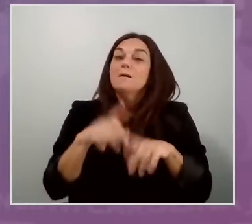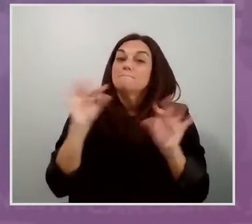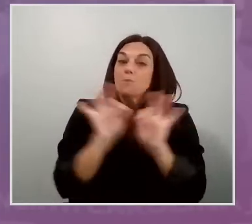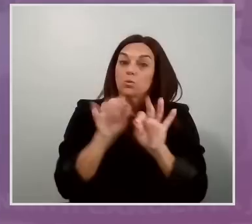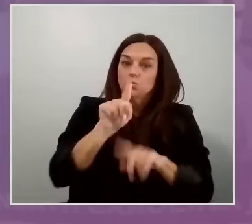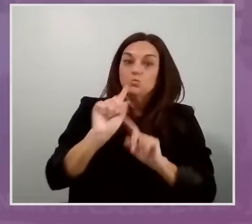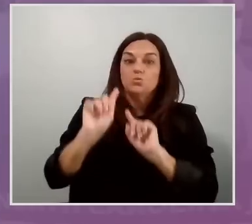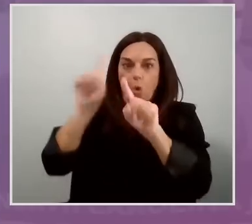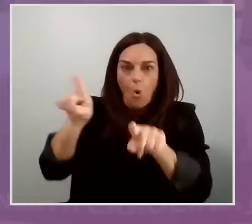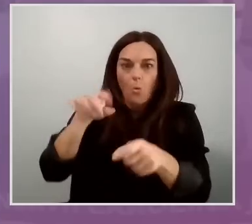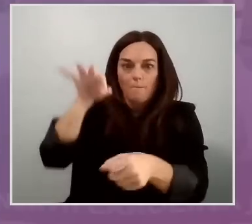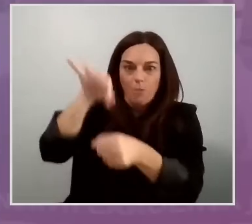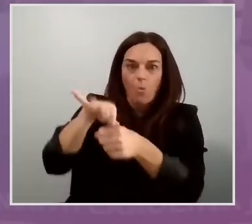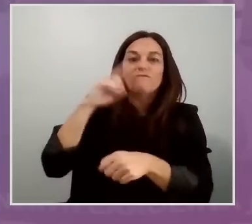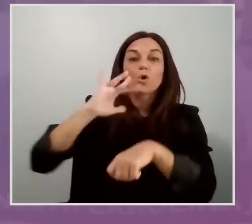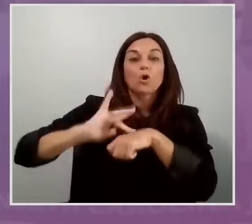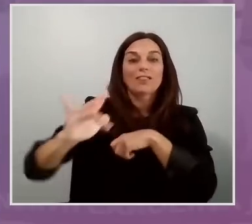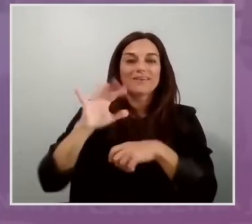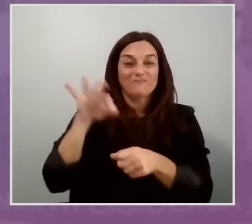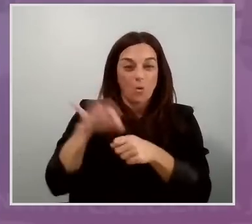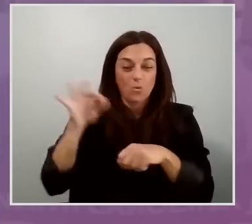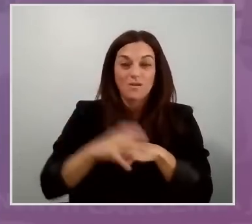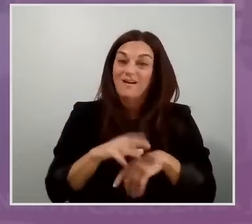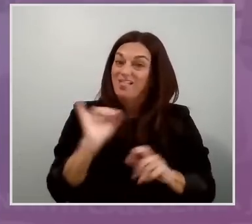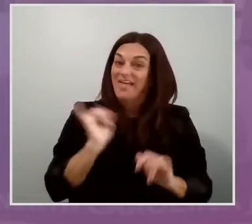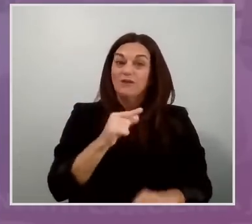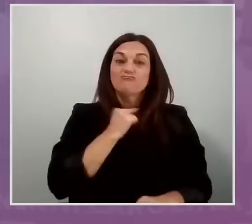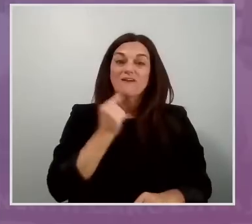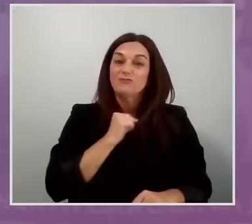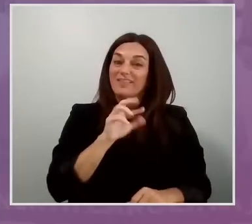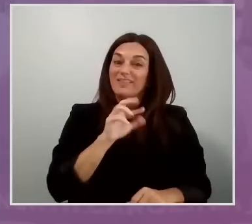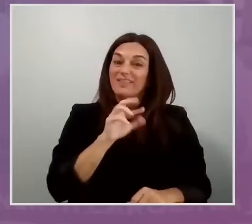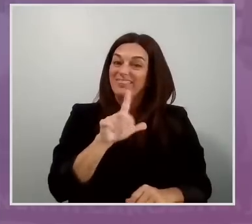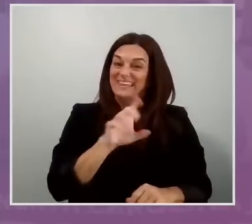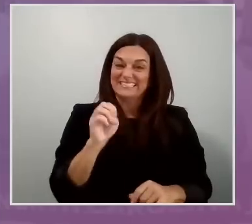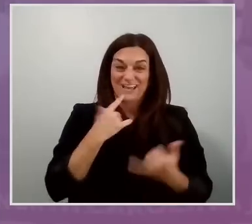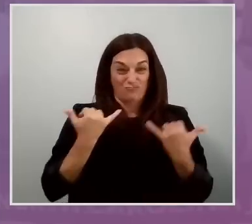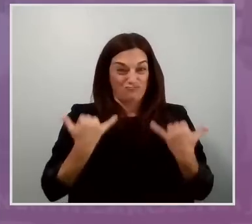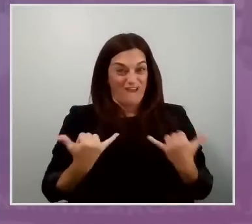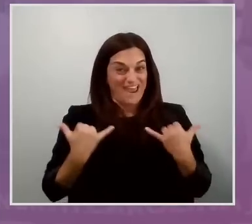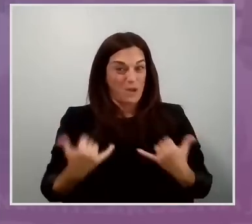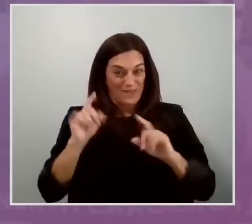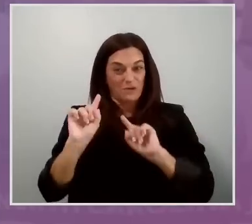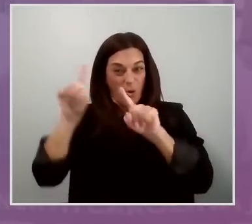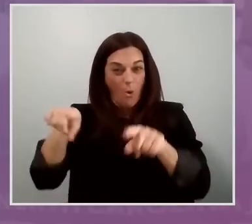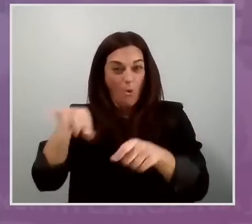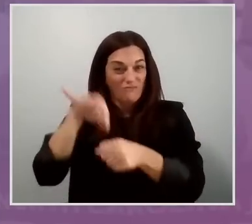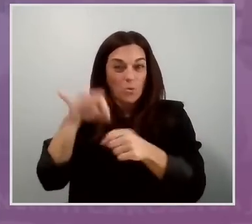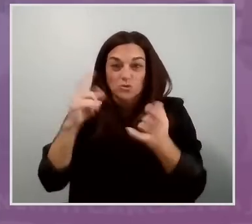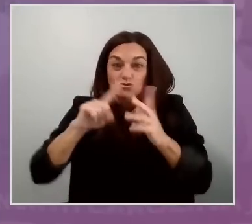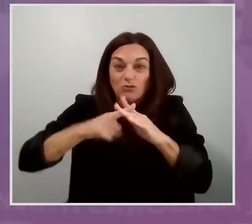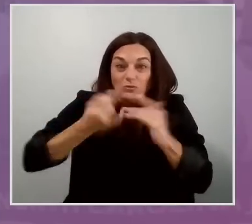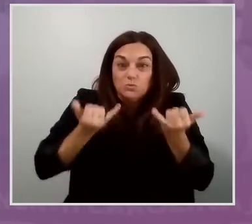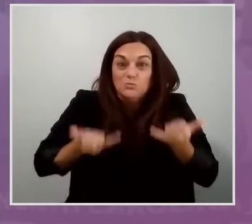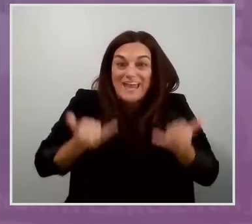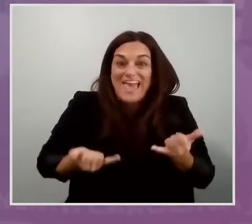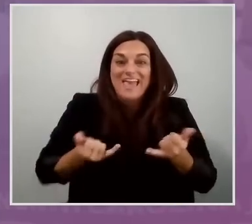BUT MOST IMPORTANTLY, YOU CAN GET YOURSELF TO THE POLLS FOR EARLY VOTING. LIKE REVEREND LEE SAID, YOU